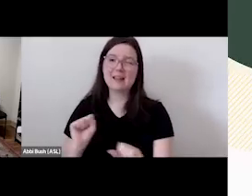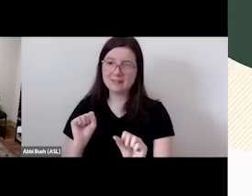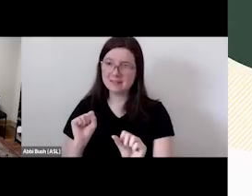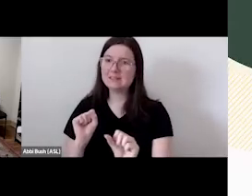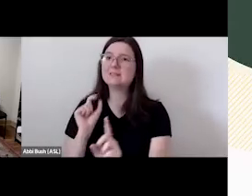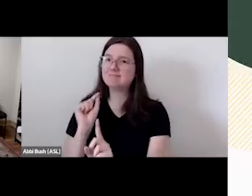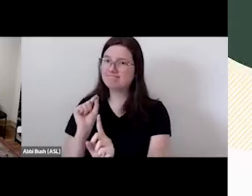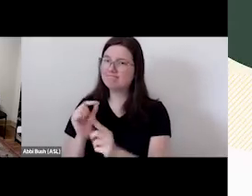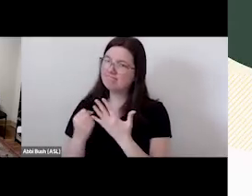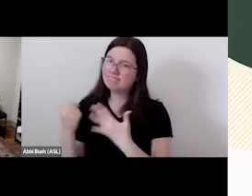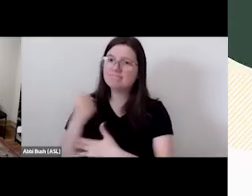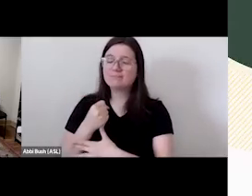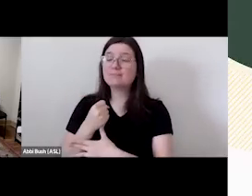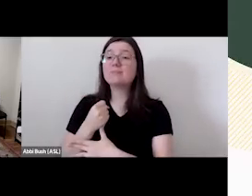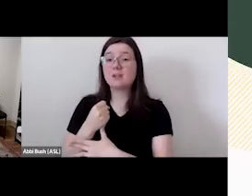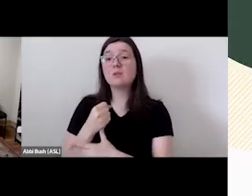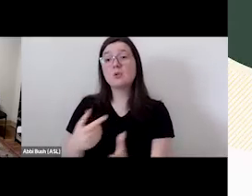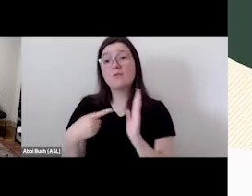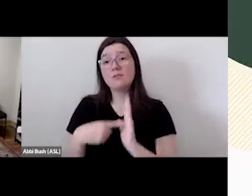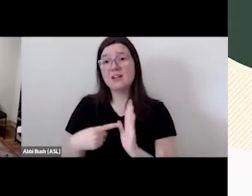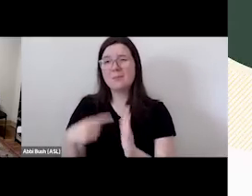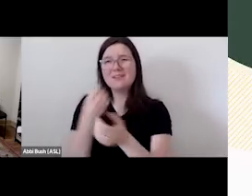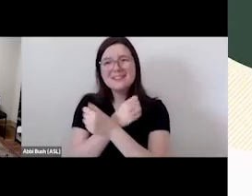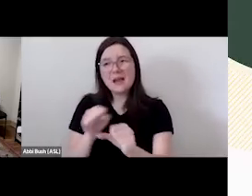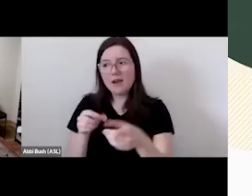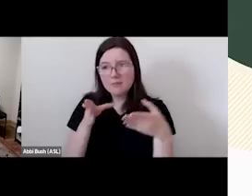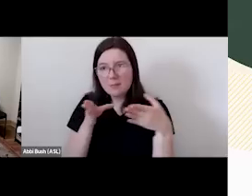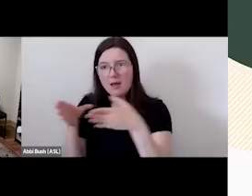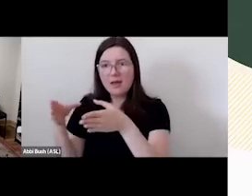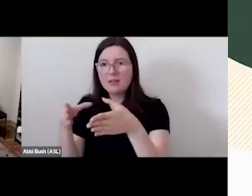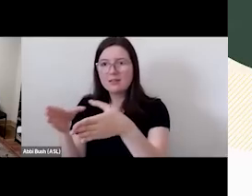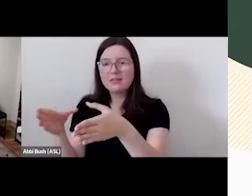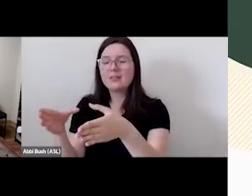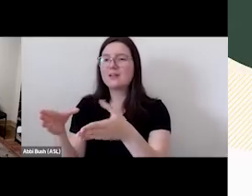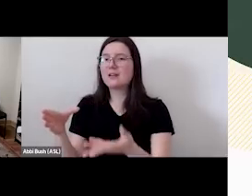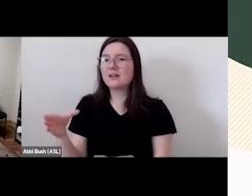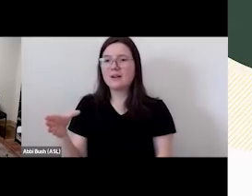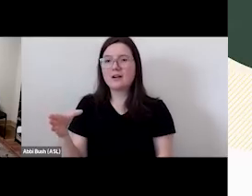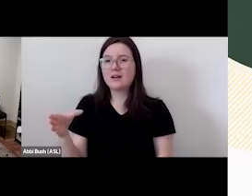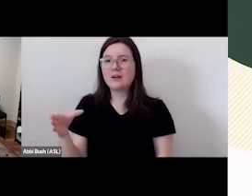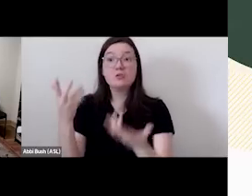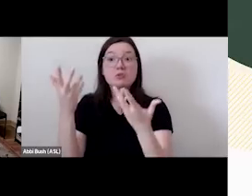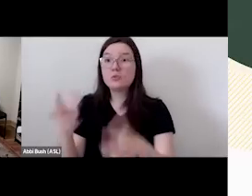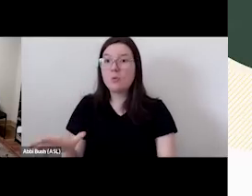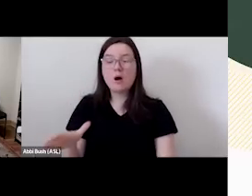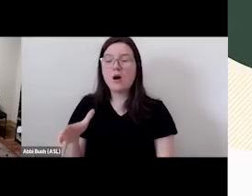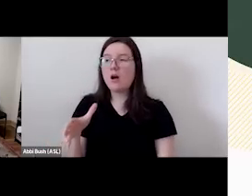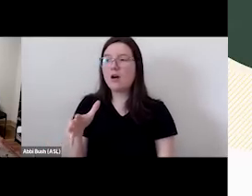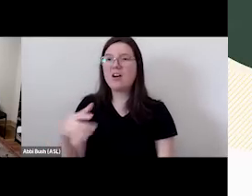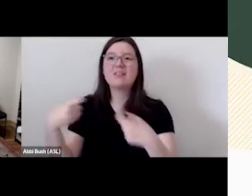I like to look at safe pathways, making sure there's like not 10 power strips plugged into one or having blankets on them.